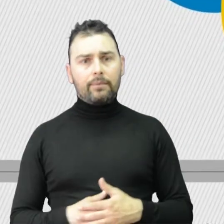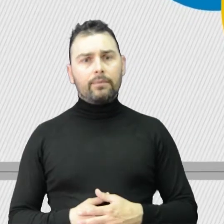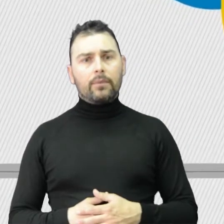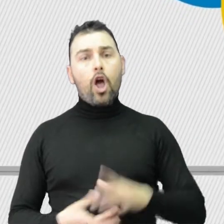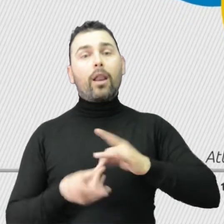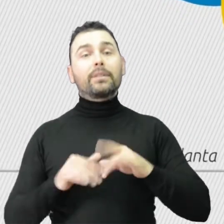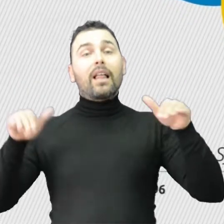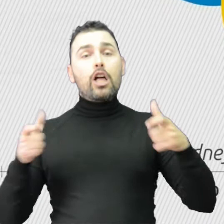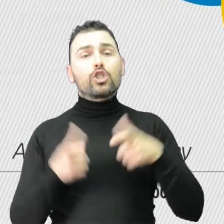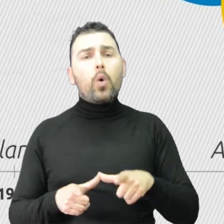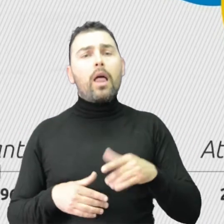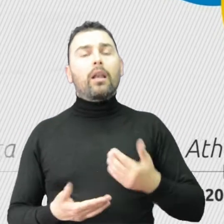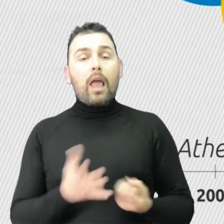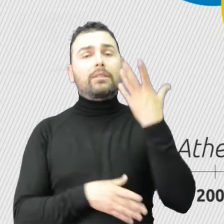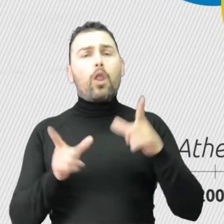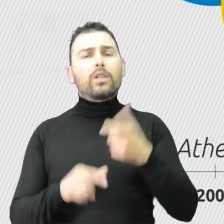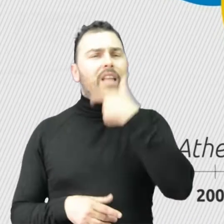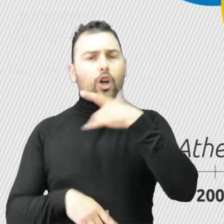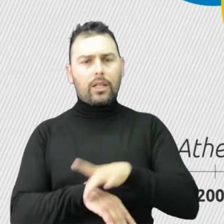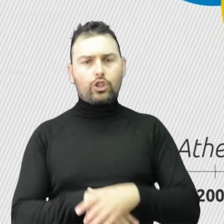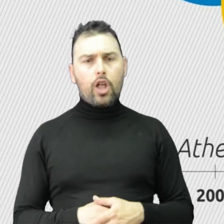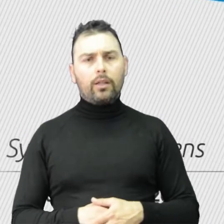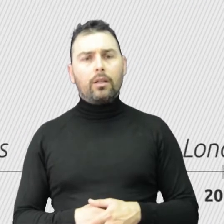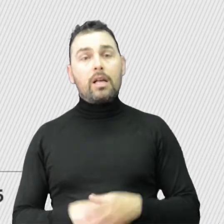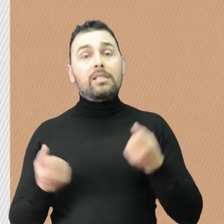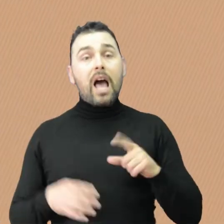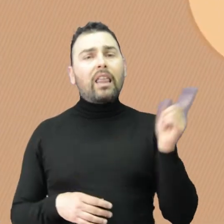they participated in sports like jumping disc throw or running.